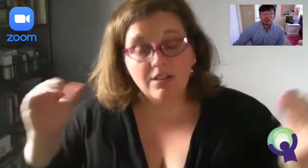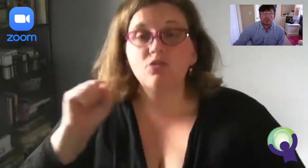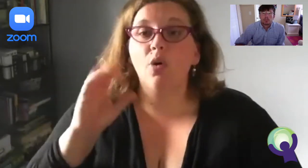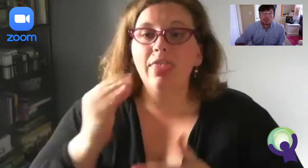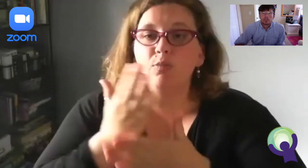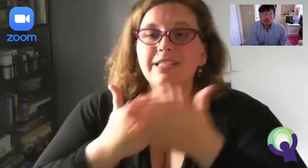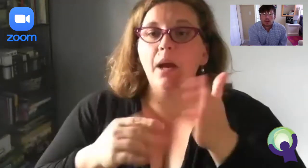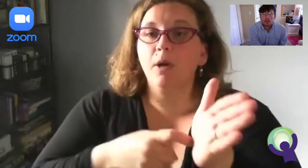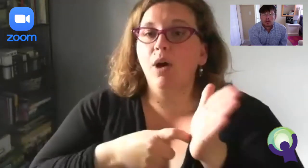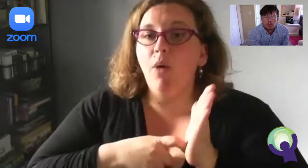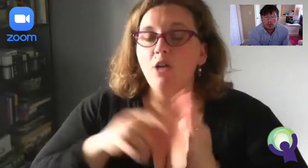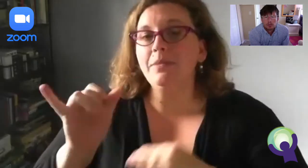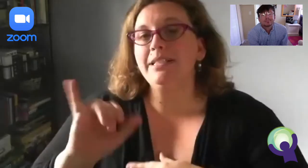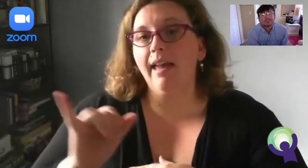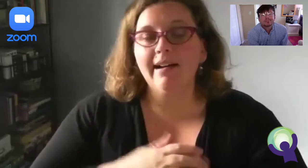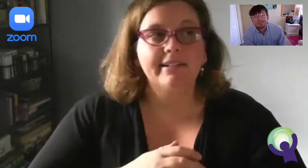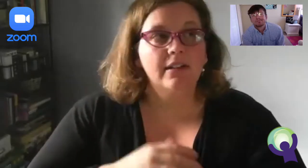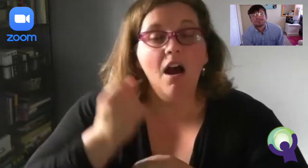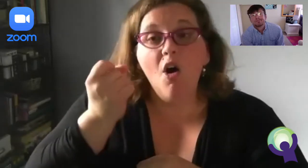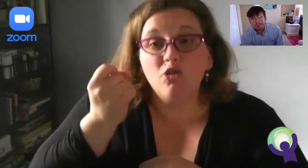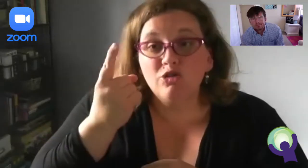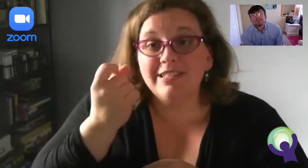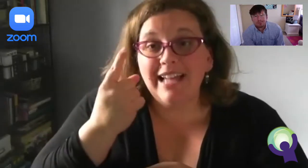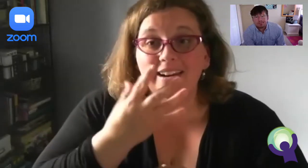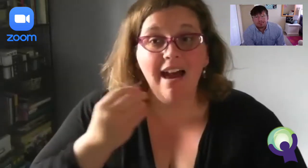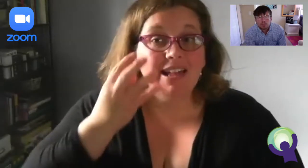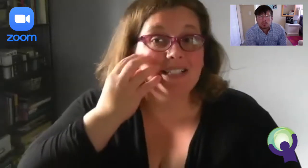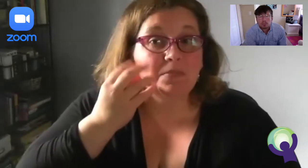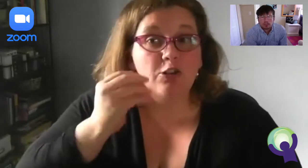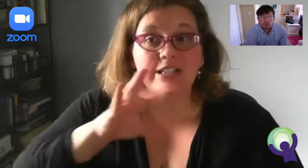at the director level there are some requirements for example